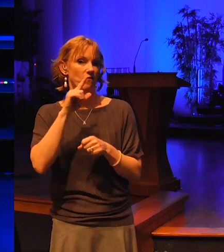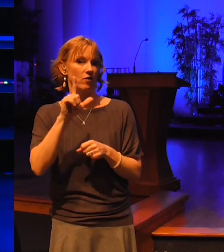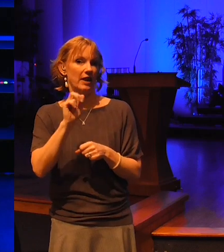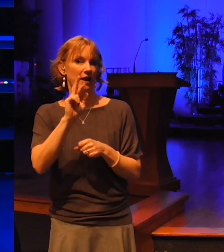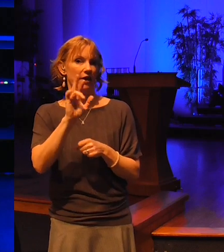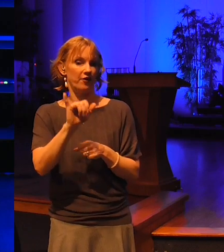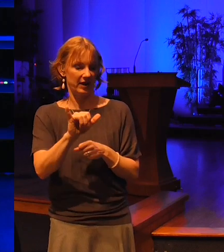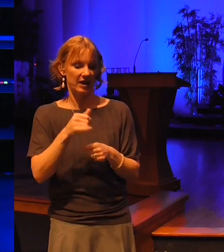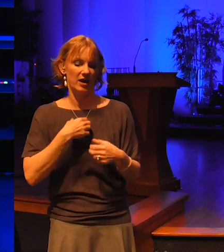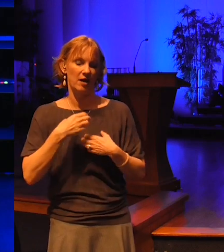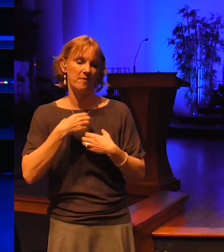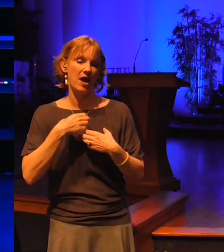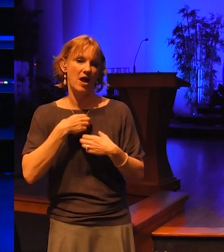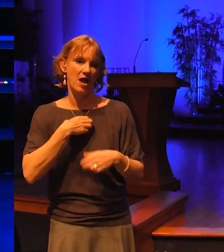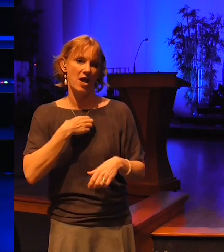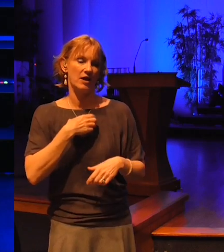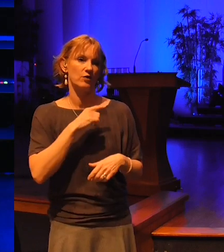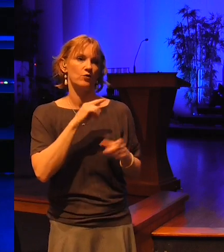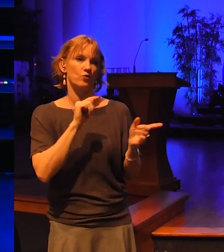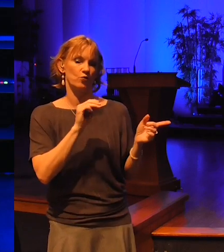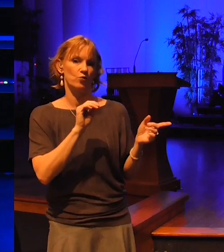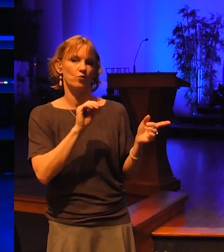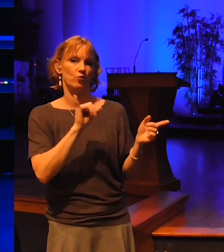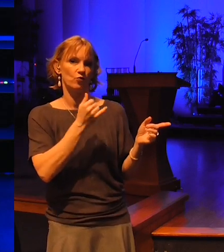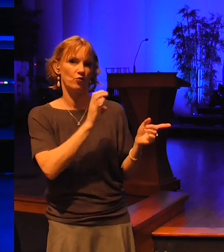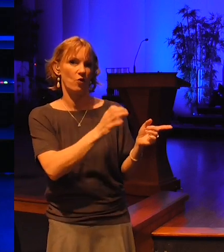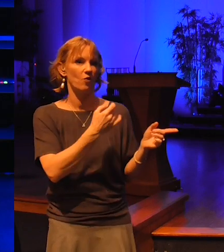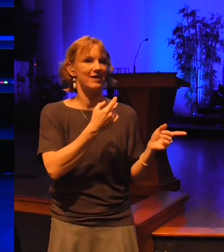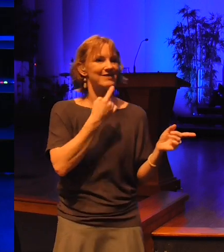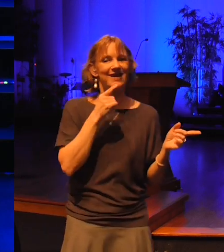to Mocha Joe who insists it's hot enough and Larry puts his nose right into the coffee to